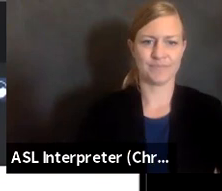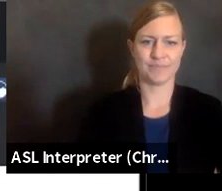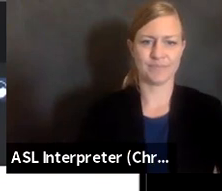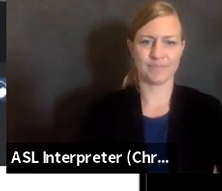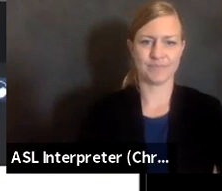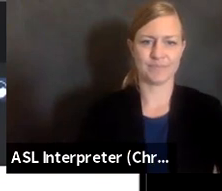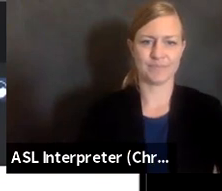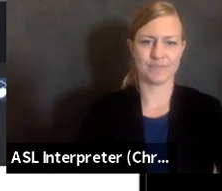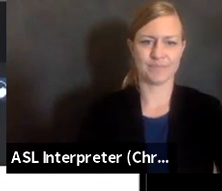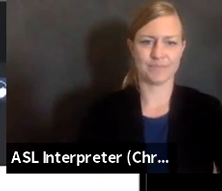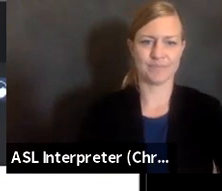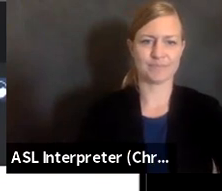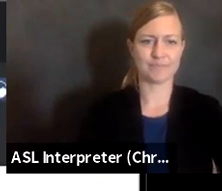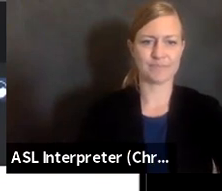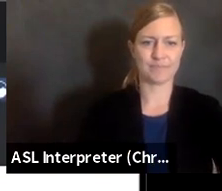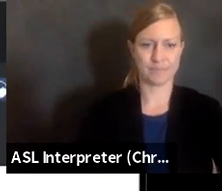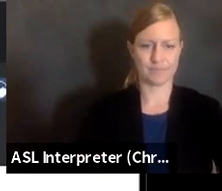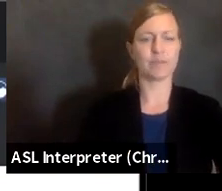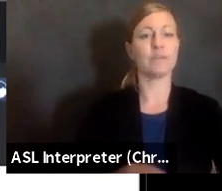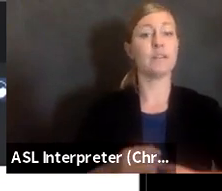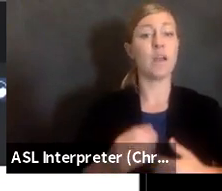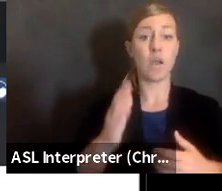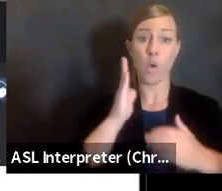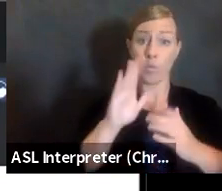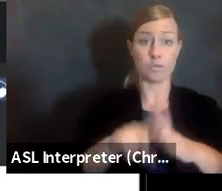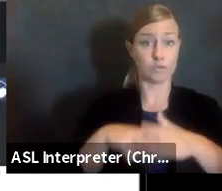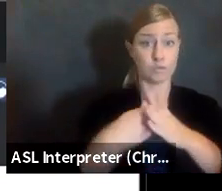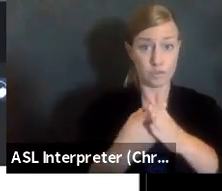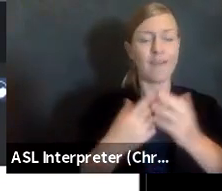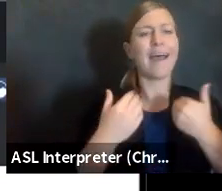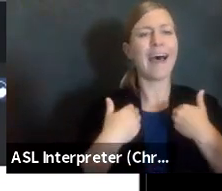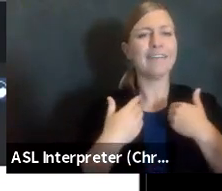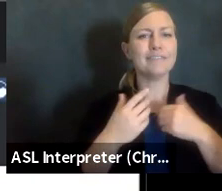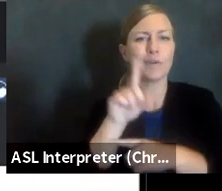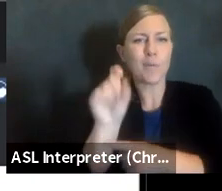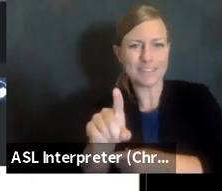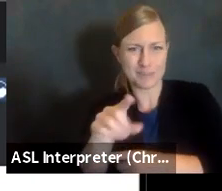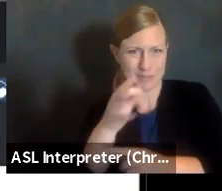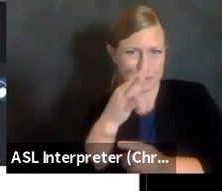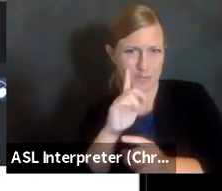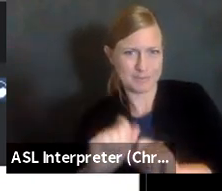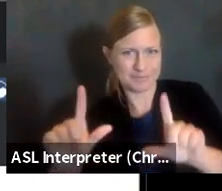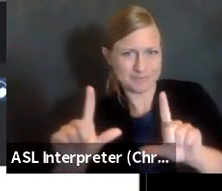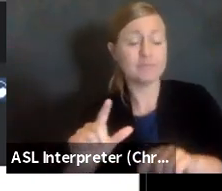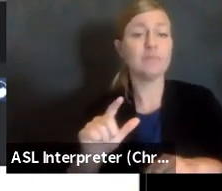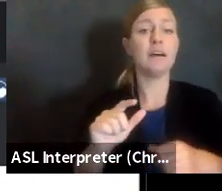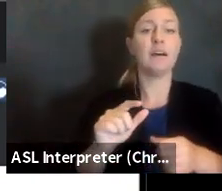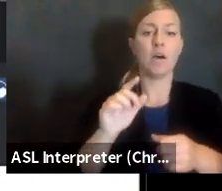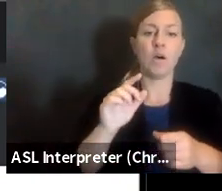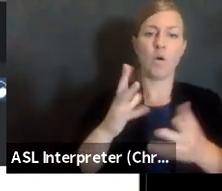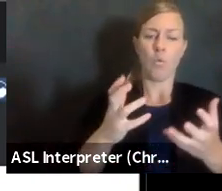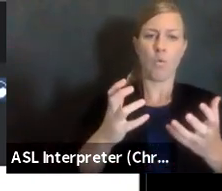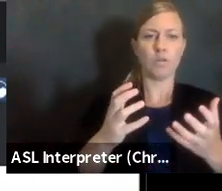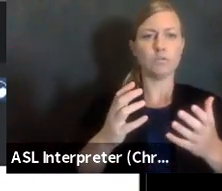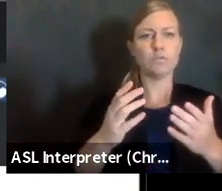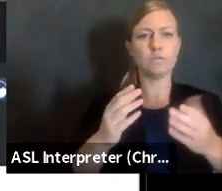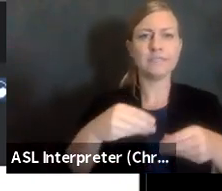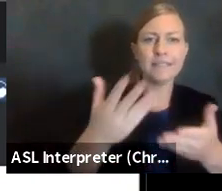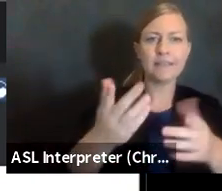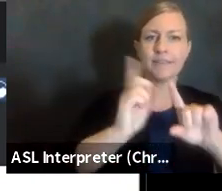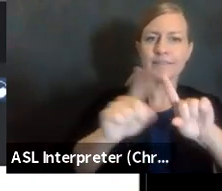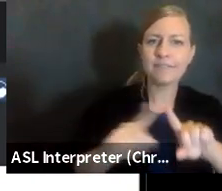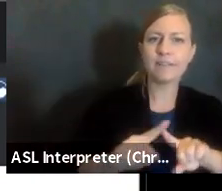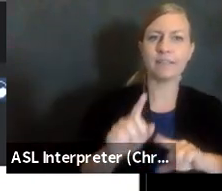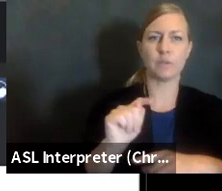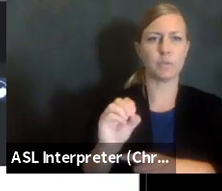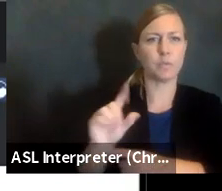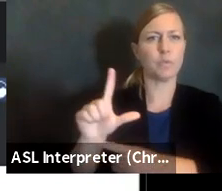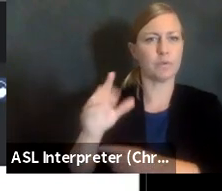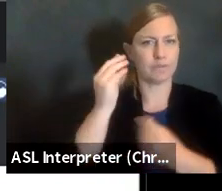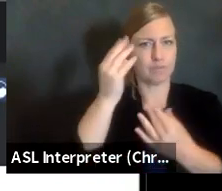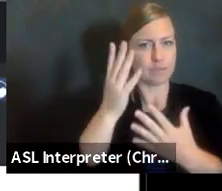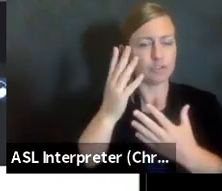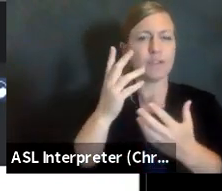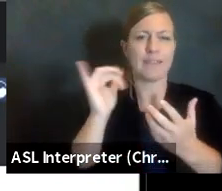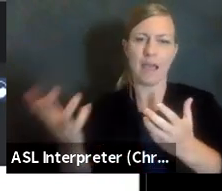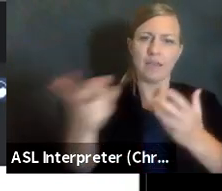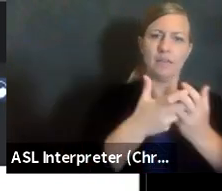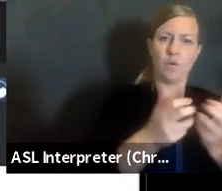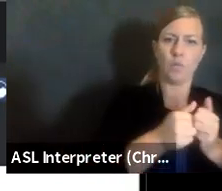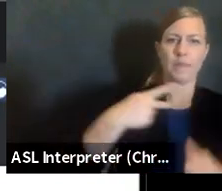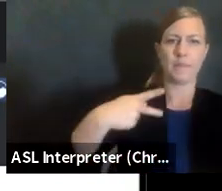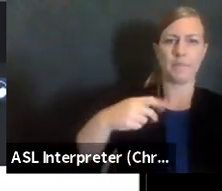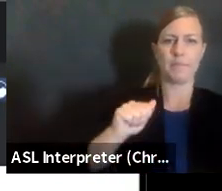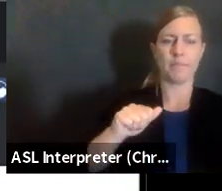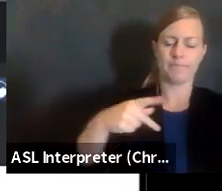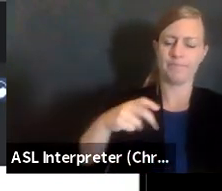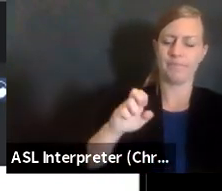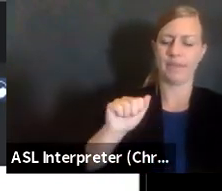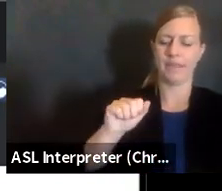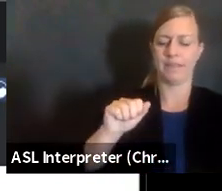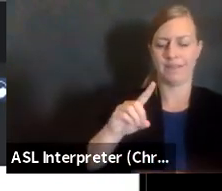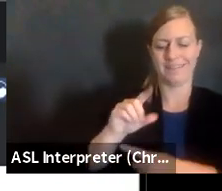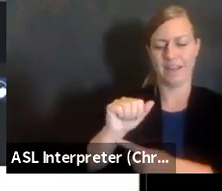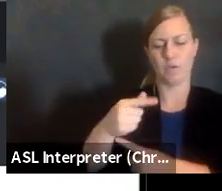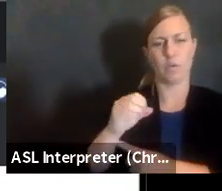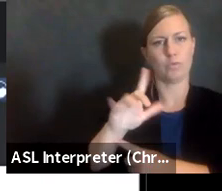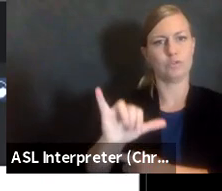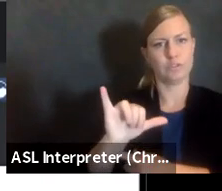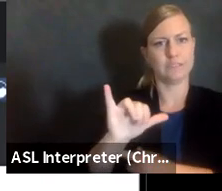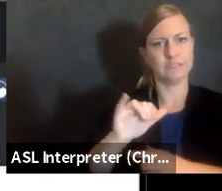ESD 112 - Katherine Livick: a little question for you here in just a second. We're going to frame the tool information that we're giving you in some pedagogical ideas and then we'll dive in, give you the tour and give you some next steps to go on to.